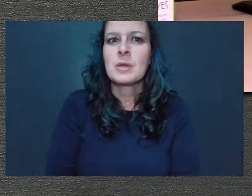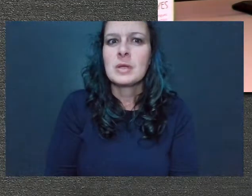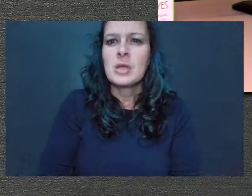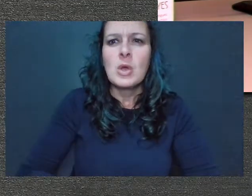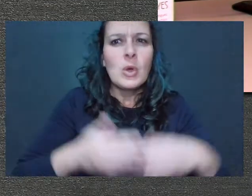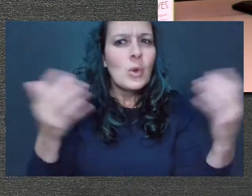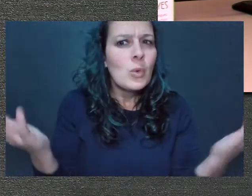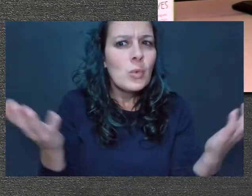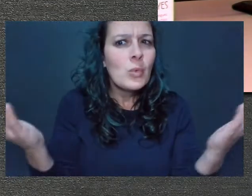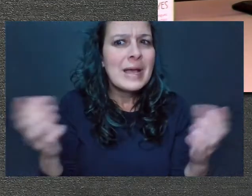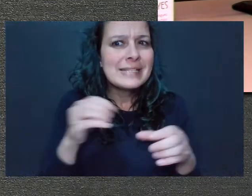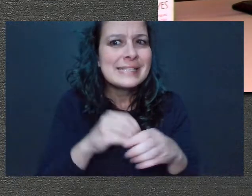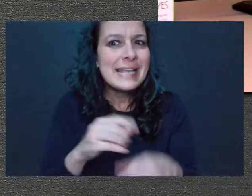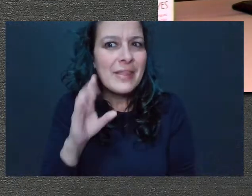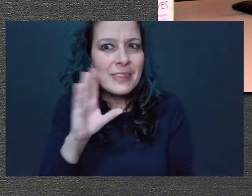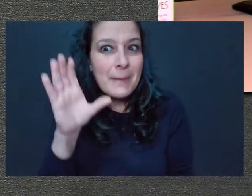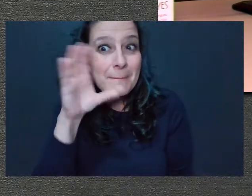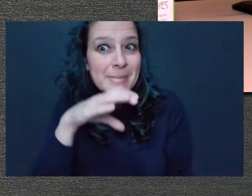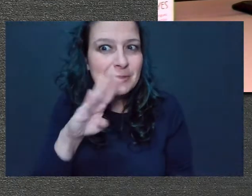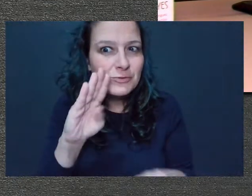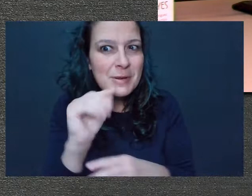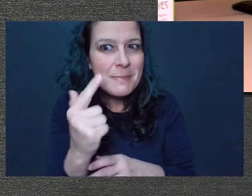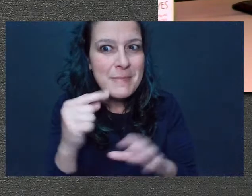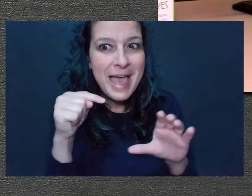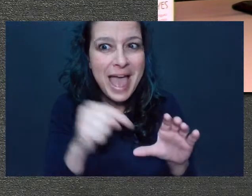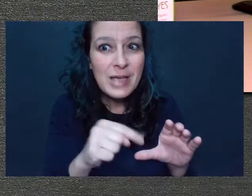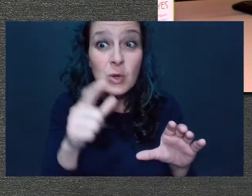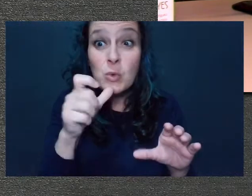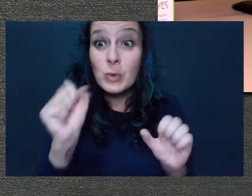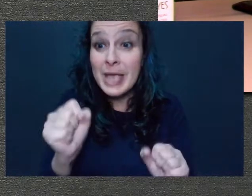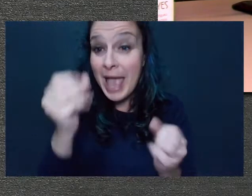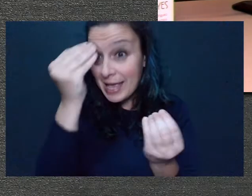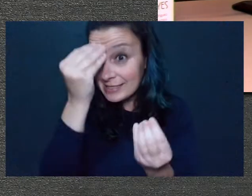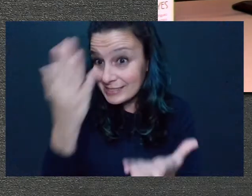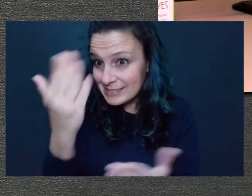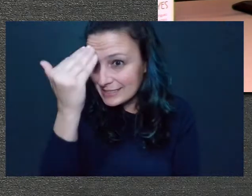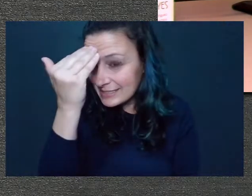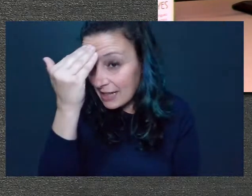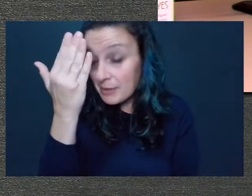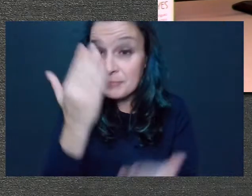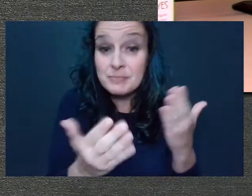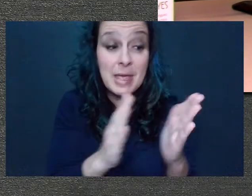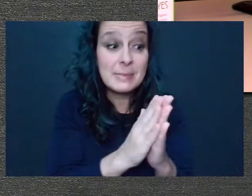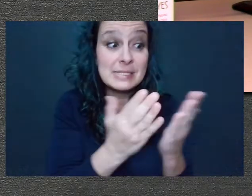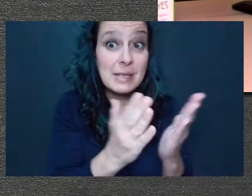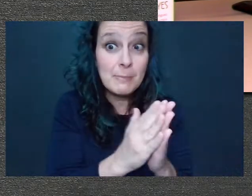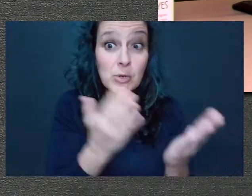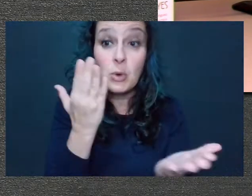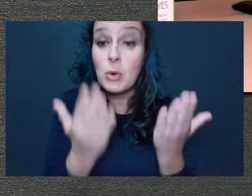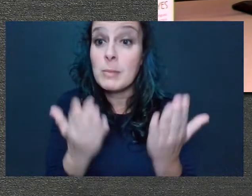What's in the mystery bag? Who can tell? Maybe it's a book or maybe it's a shell